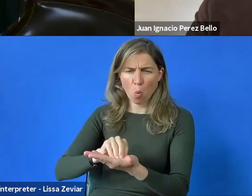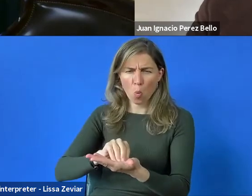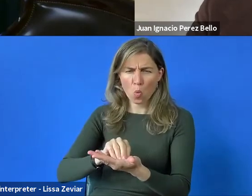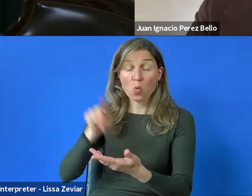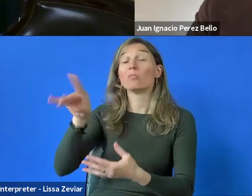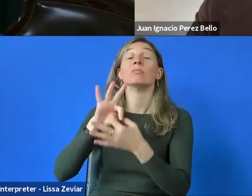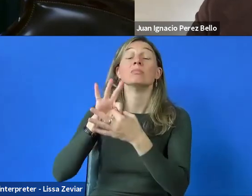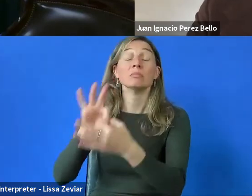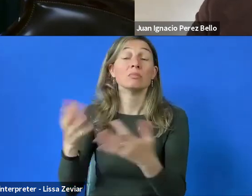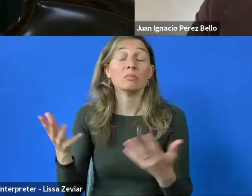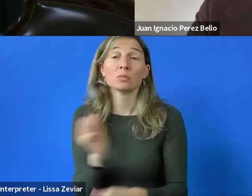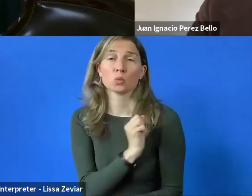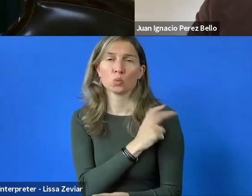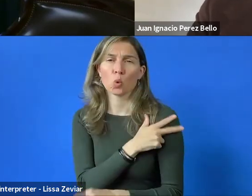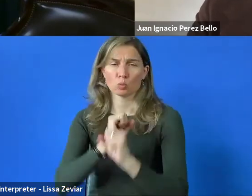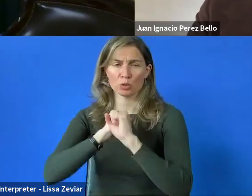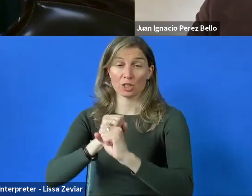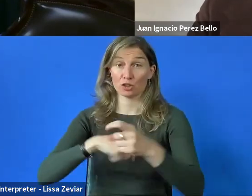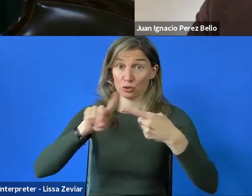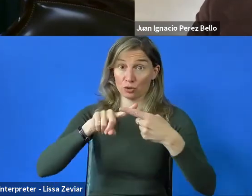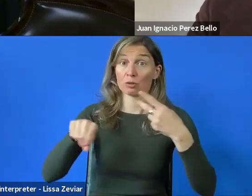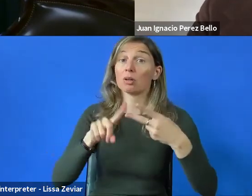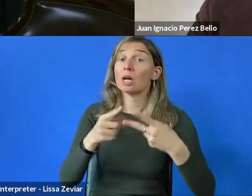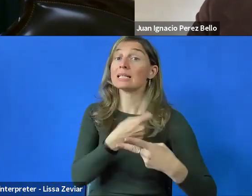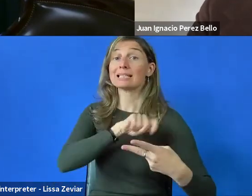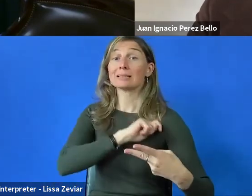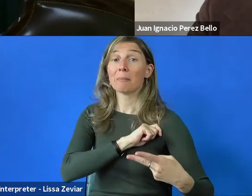to Spain on the issue, of inclusive education